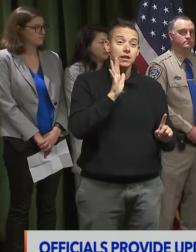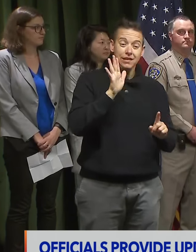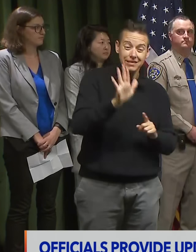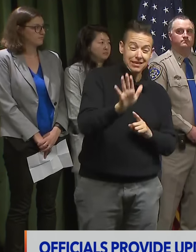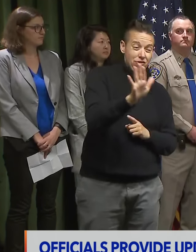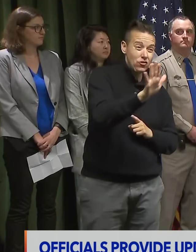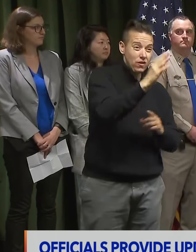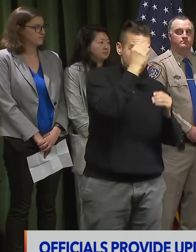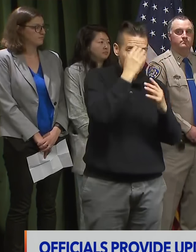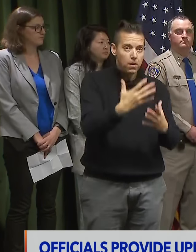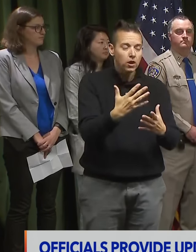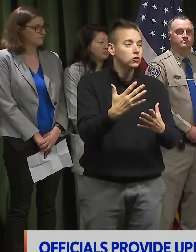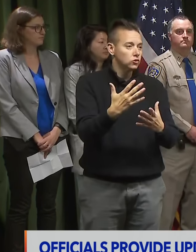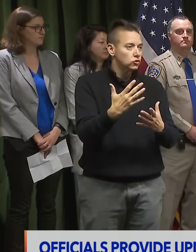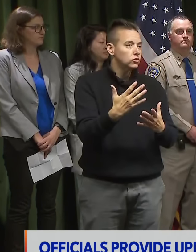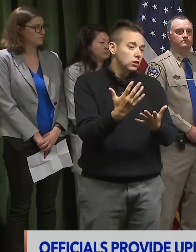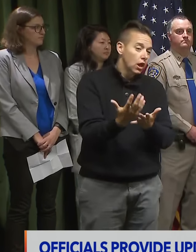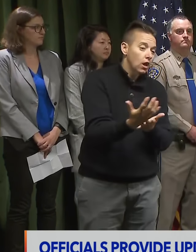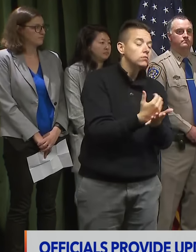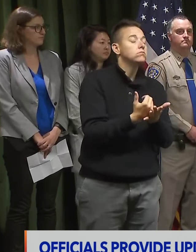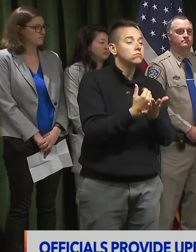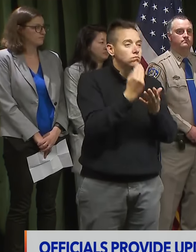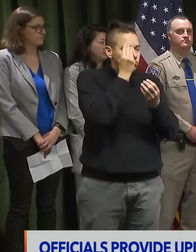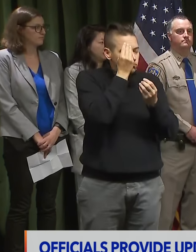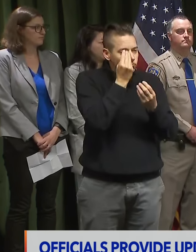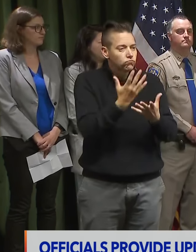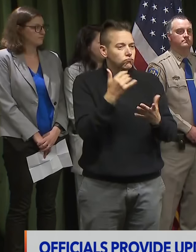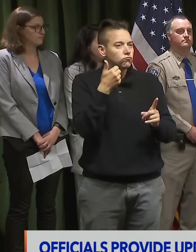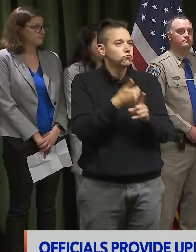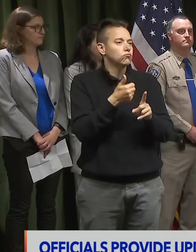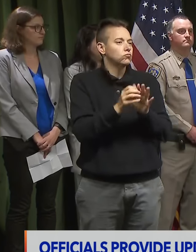IMMEDIATELY TO AID OUR DEPUTY COMMUNICATE WITH THEM. AND